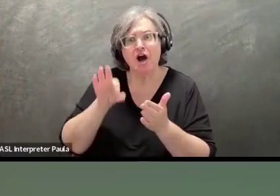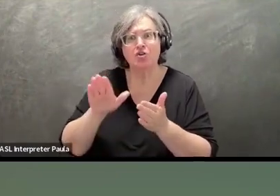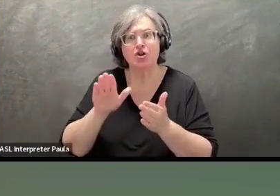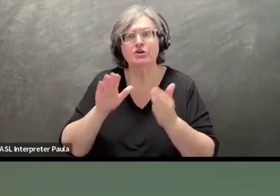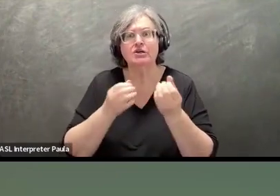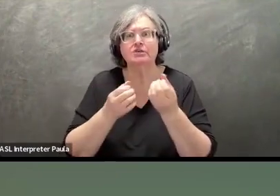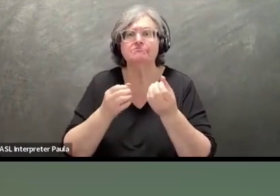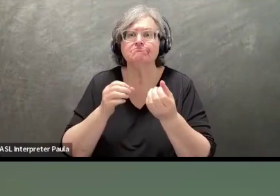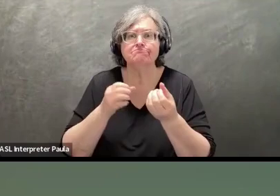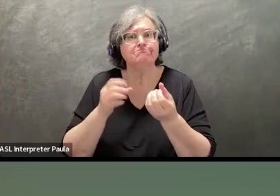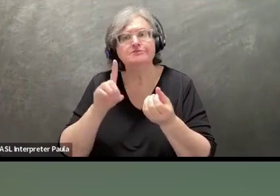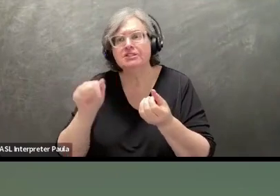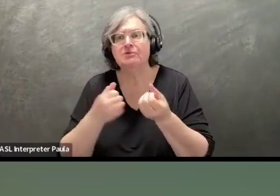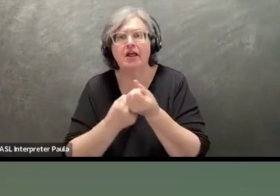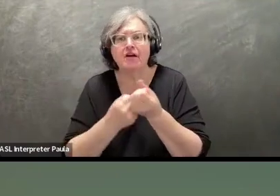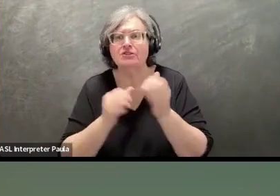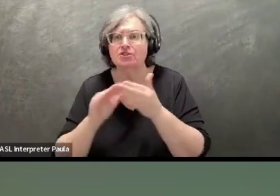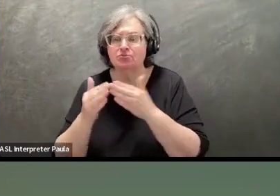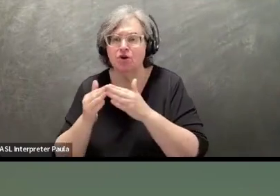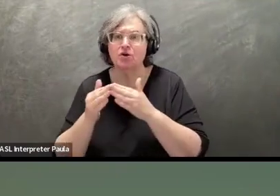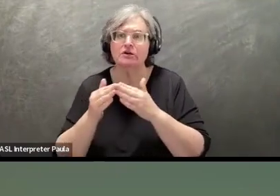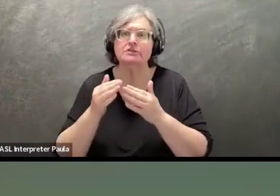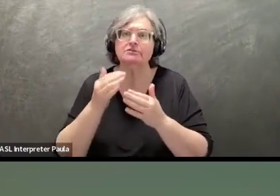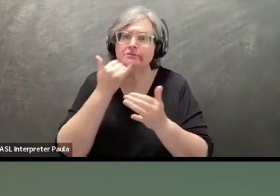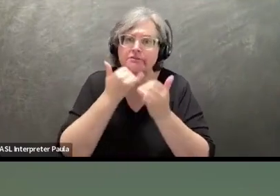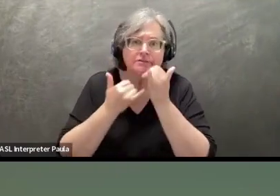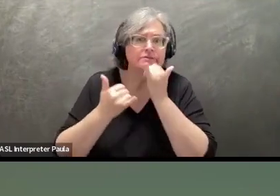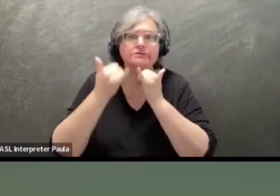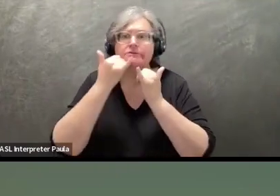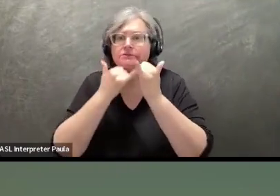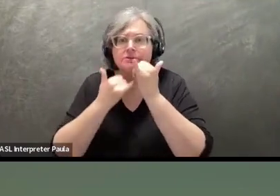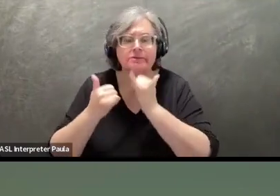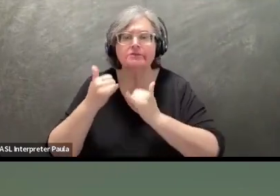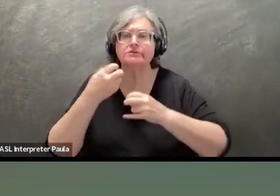and tribulations they have found along the way and any tips they